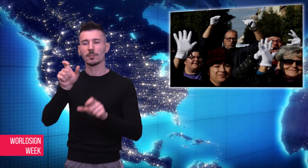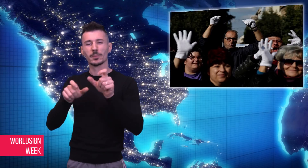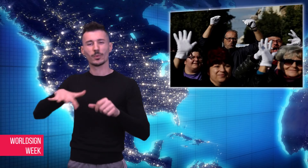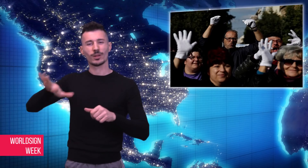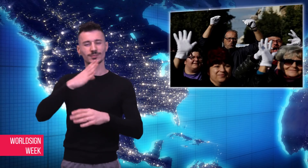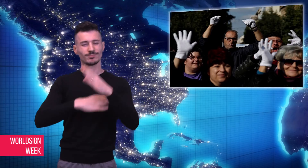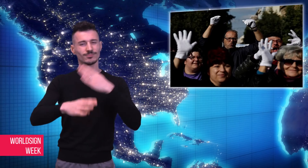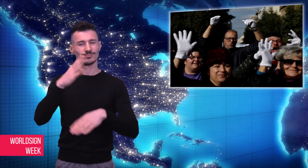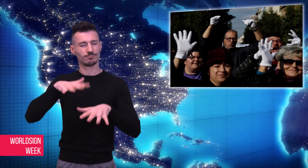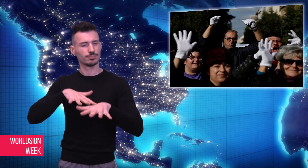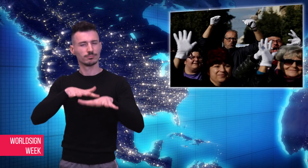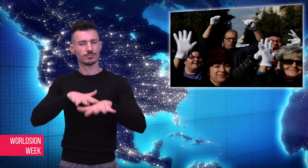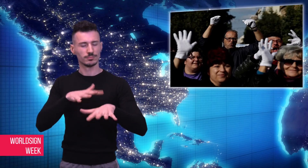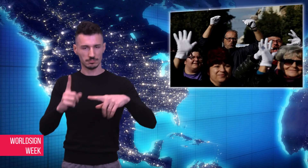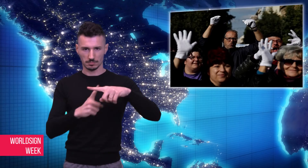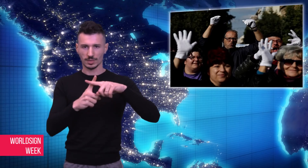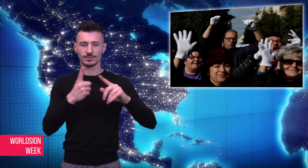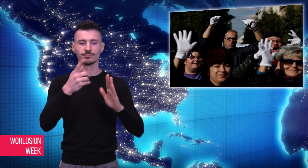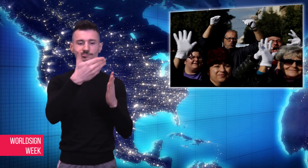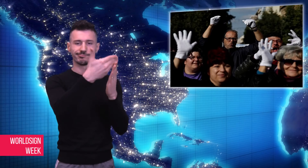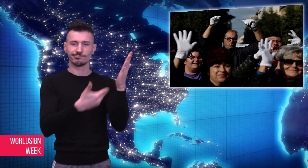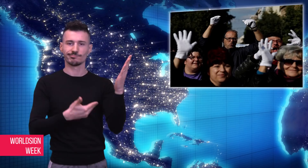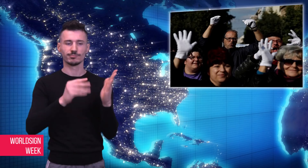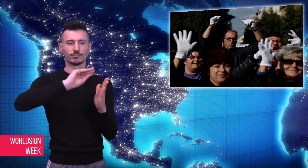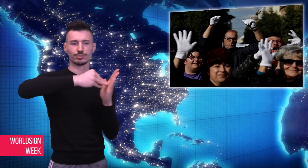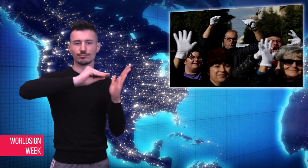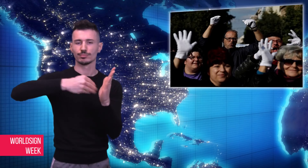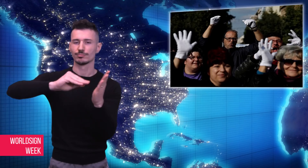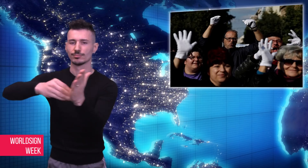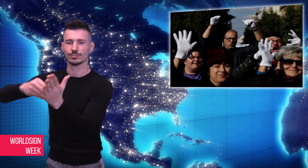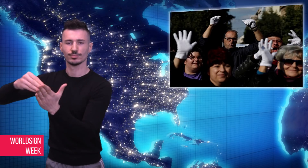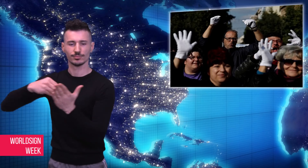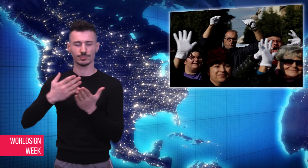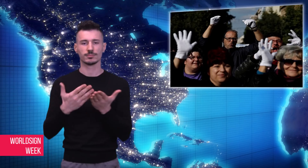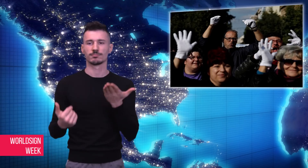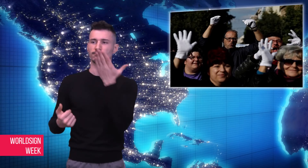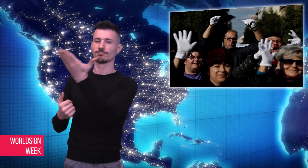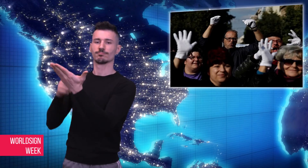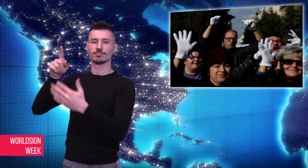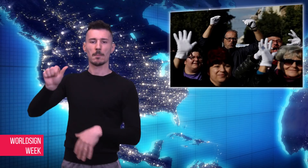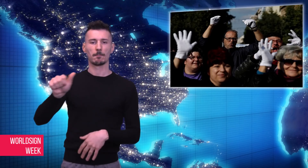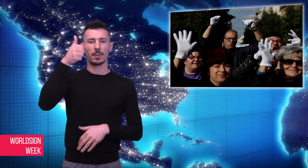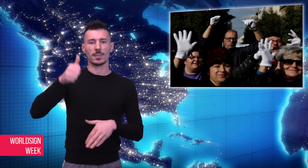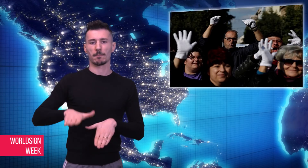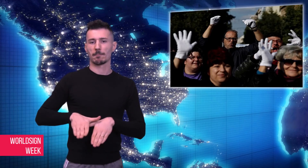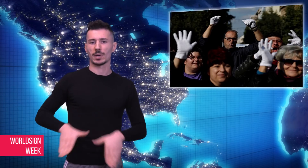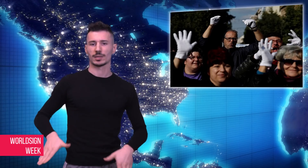The protests took place in the United Nations’ Day for Persons with Disabilities, where protesters delivered a petition to the prime minister’s